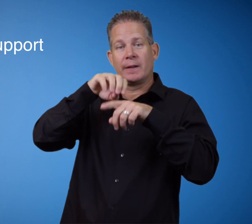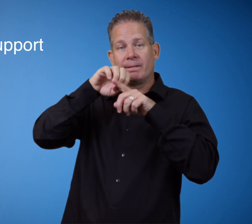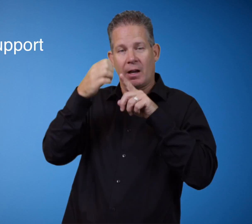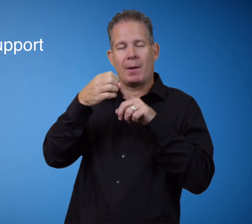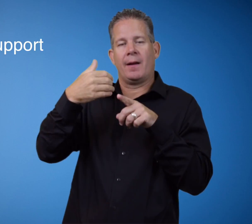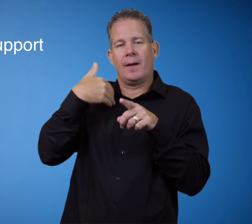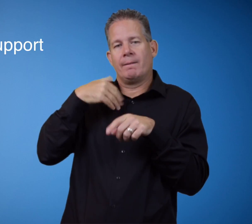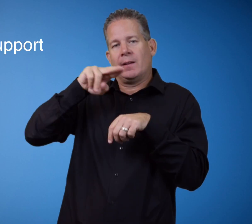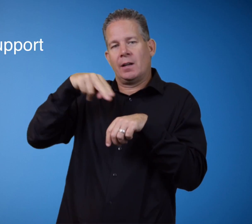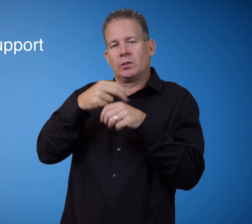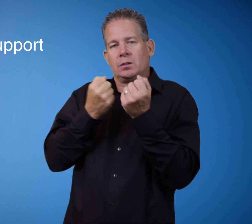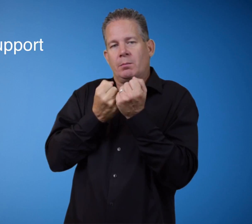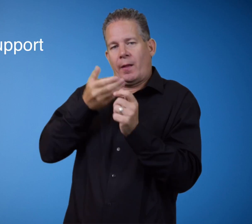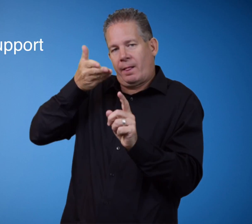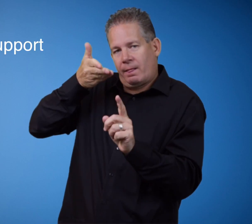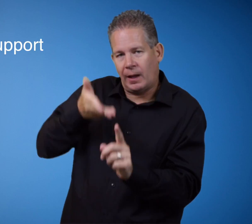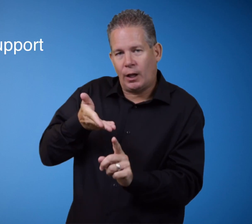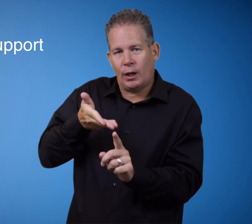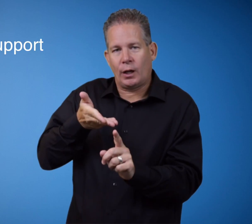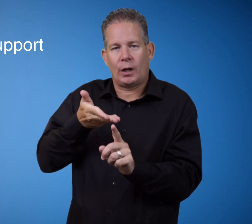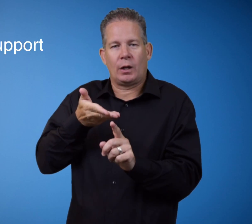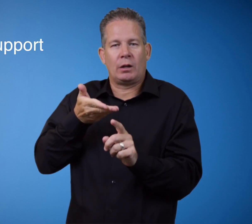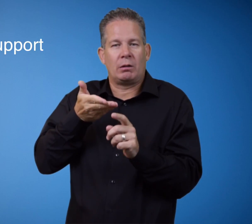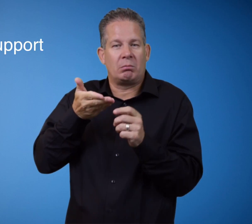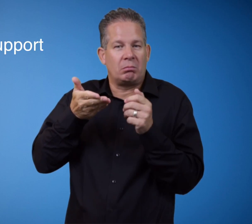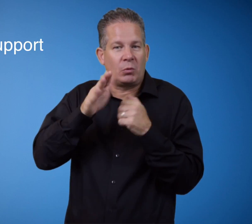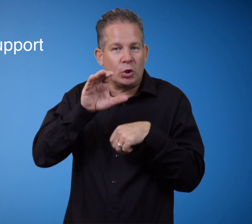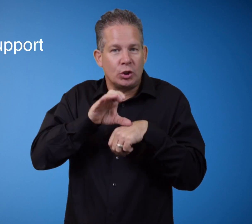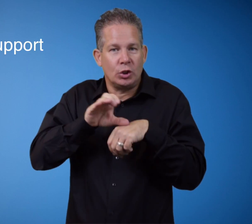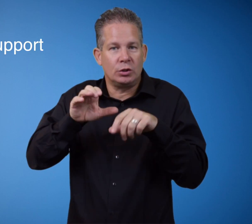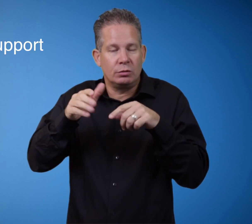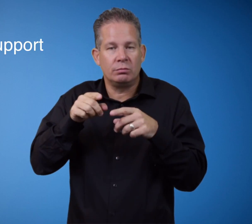In the natural environment, there will be supports there, possibly at your church